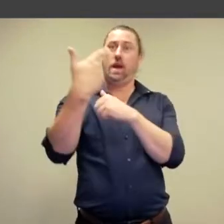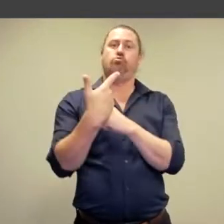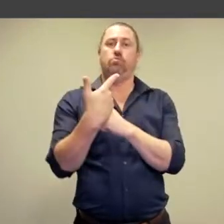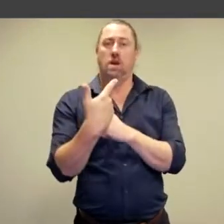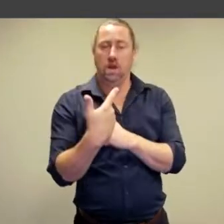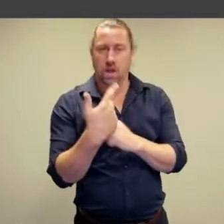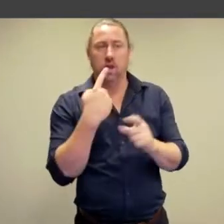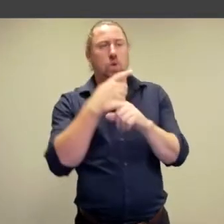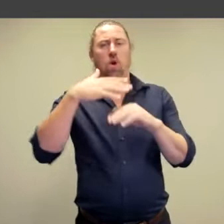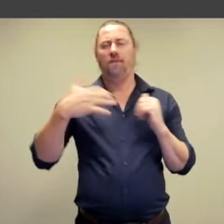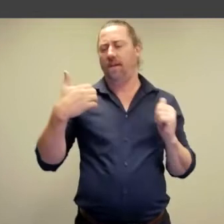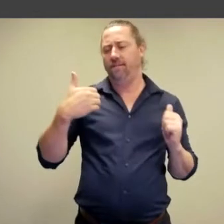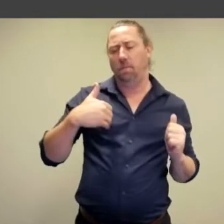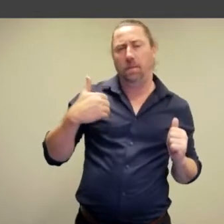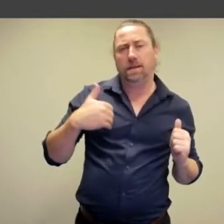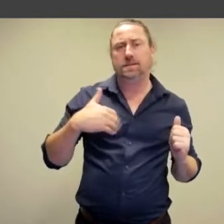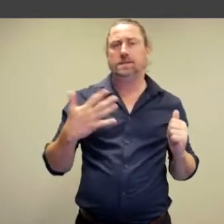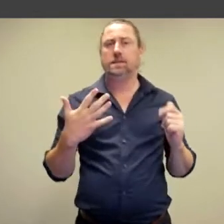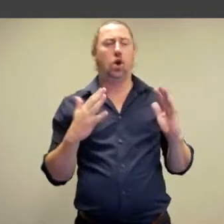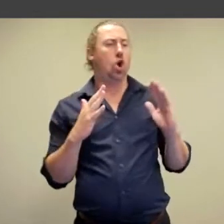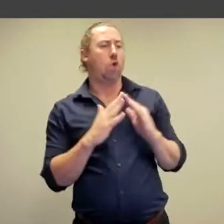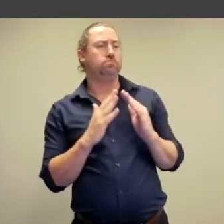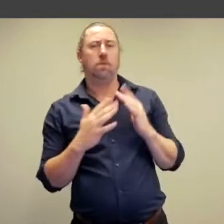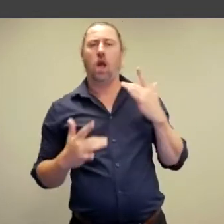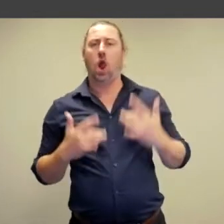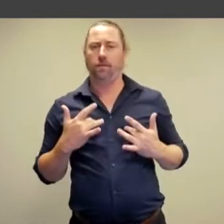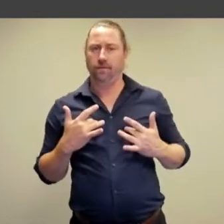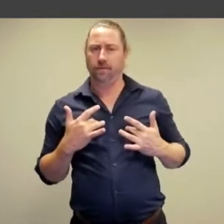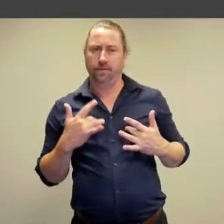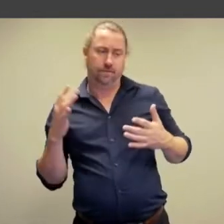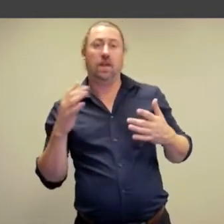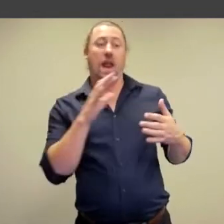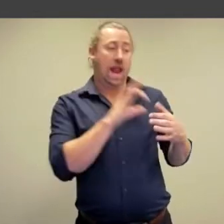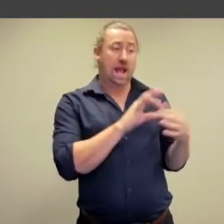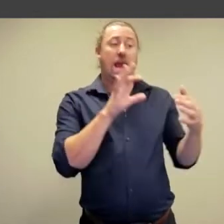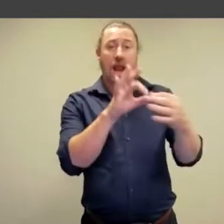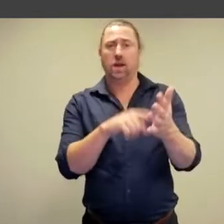femininity and domesticity in the